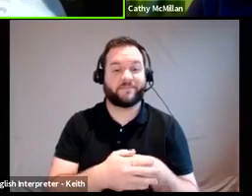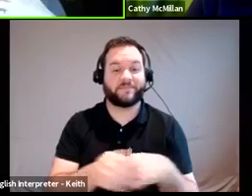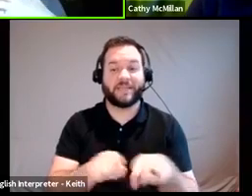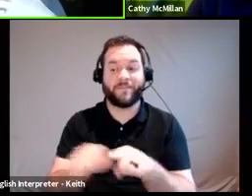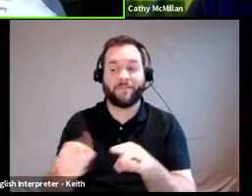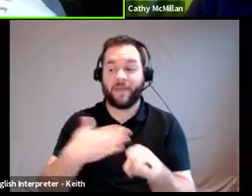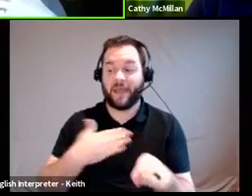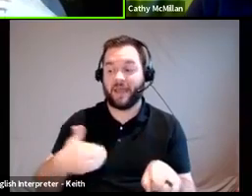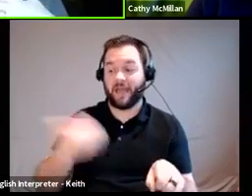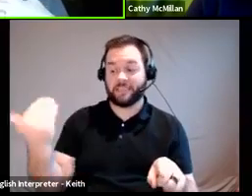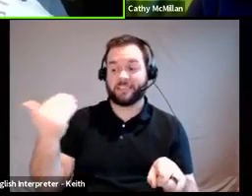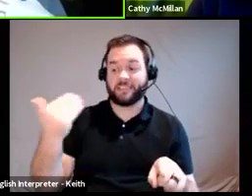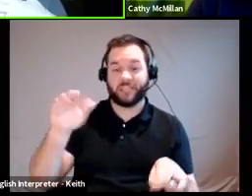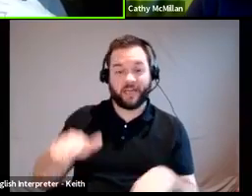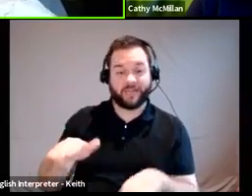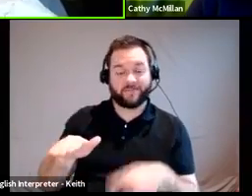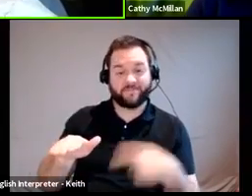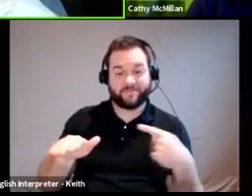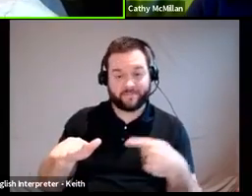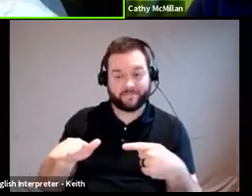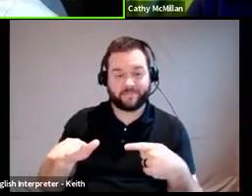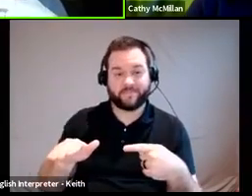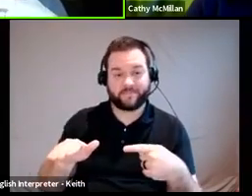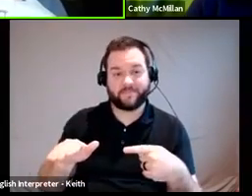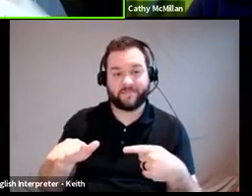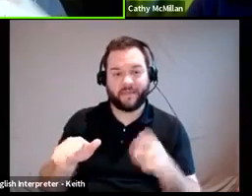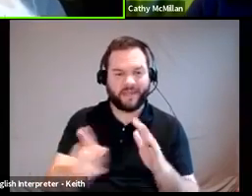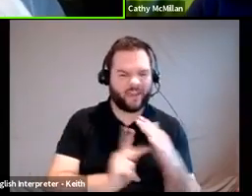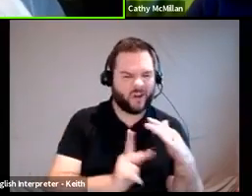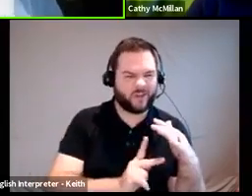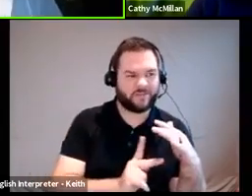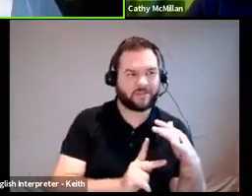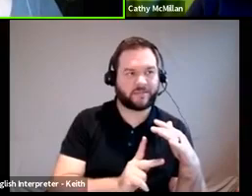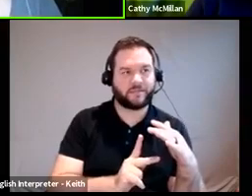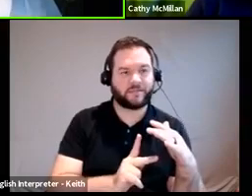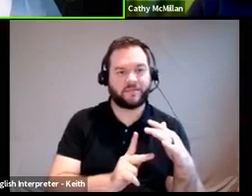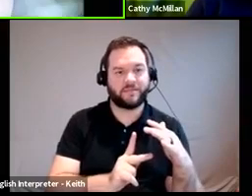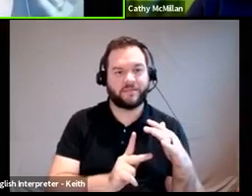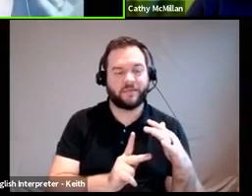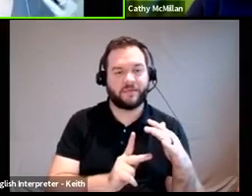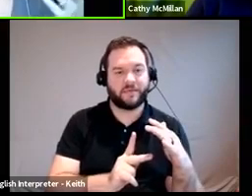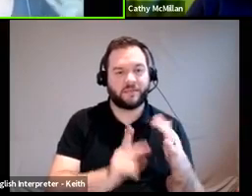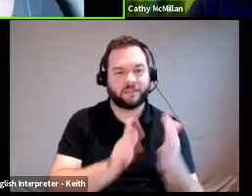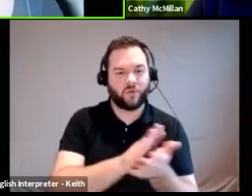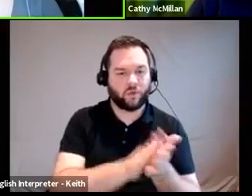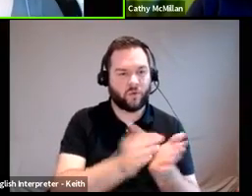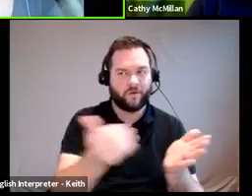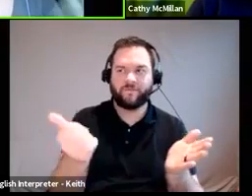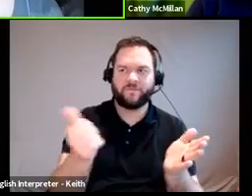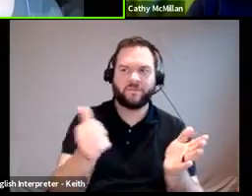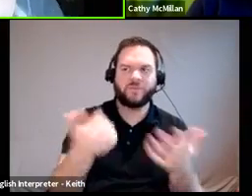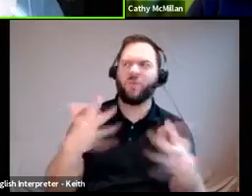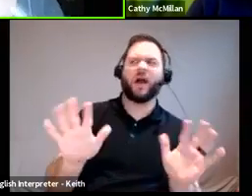know. , fast forward to my young fast forward to my youngest child. d who and Canada d, who in kindergarten we're having school refusal.